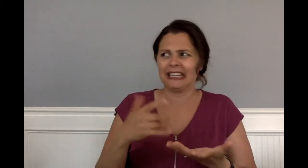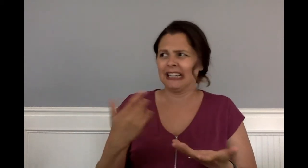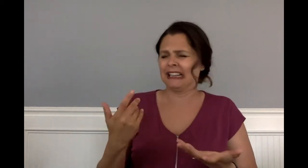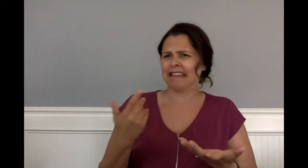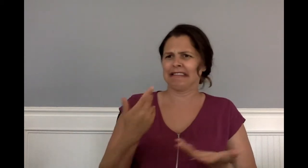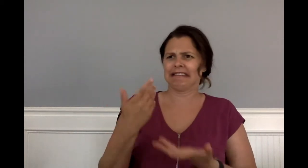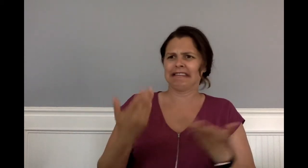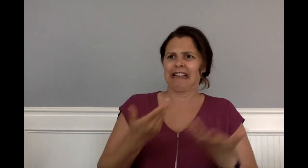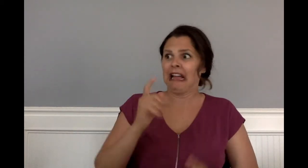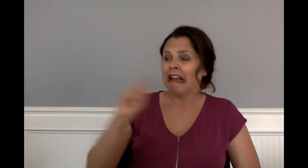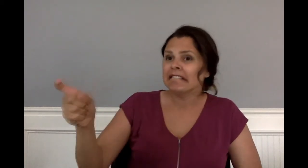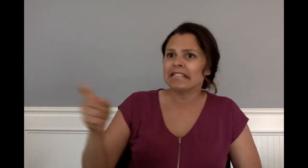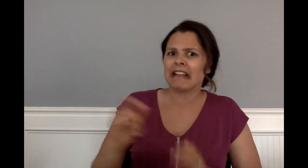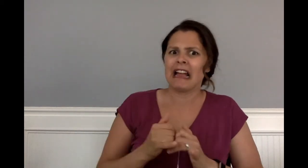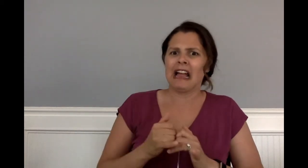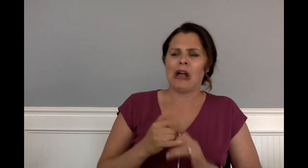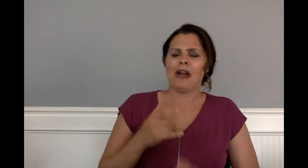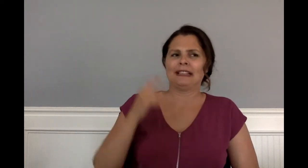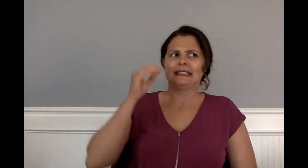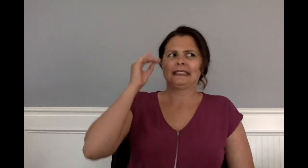from his hundred-dollar bill was upstairs.